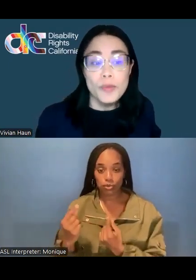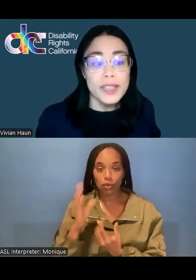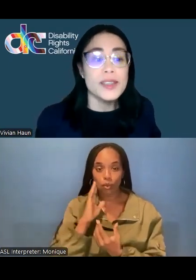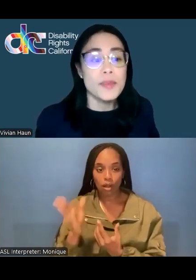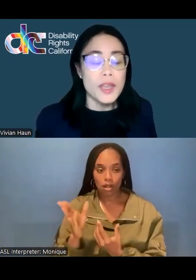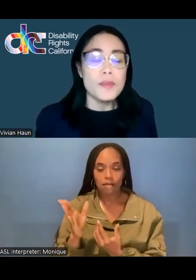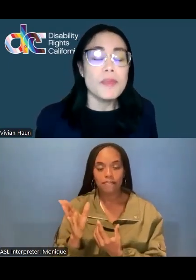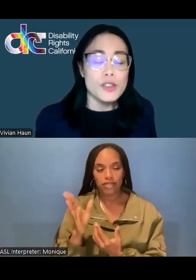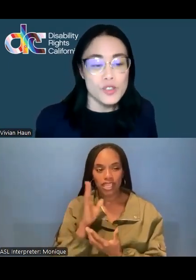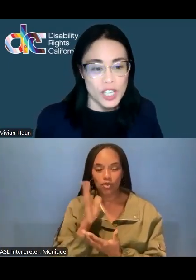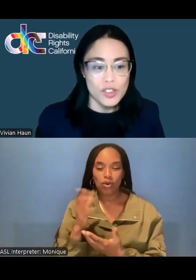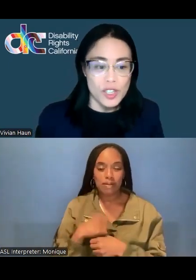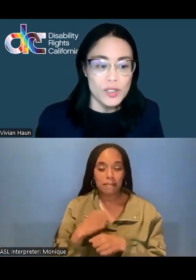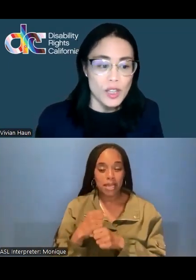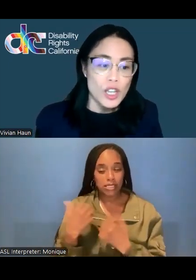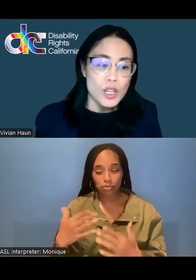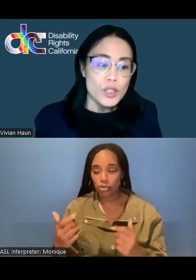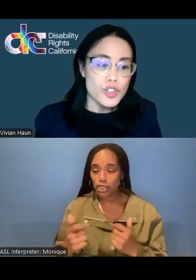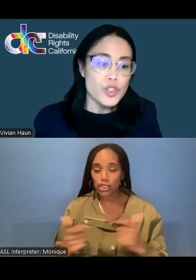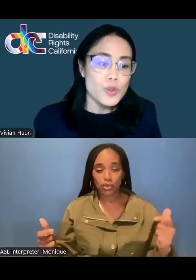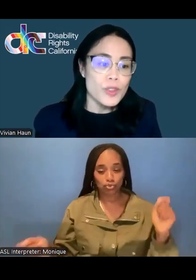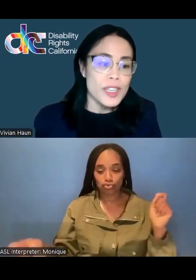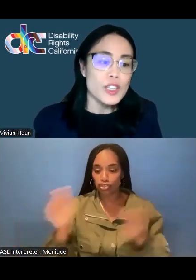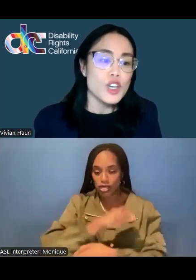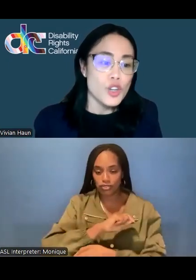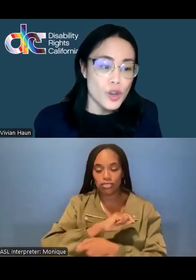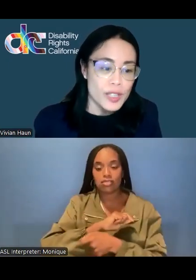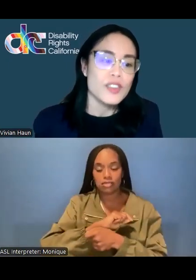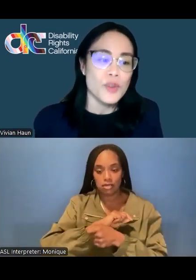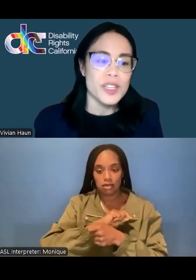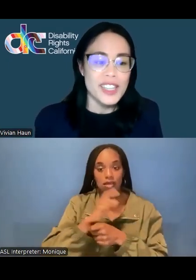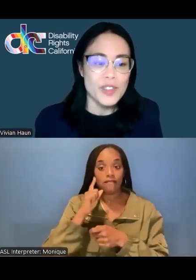or make some major changes to the current 4731,